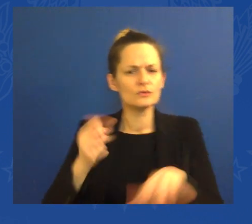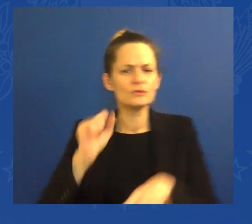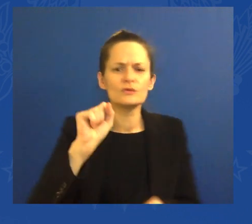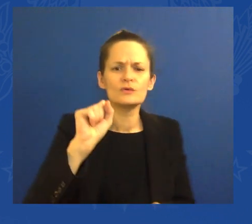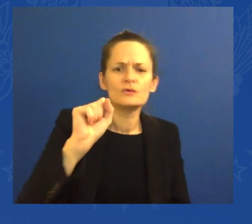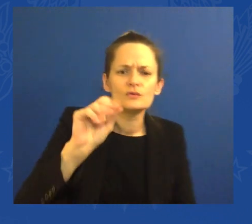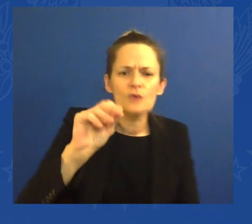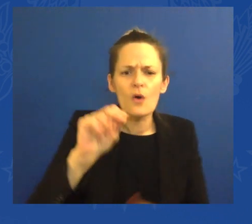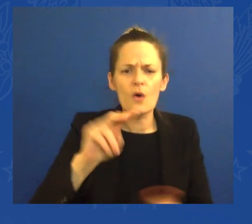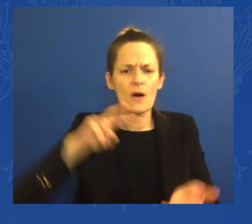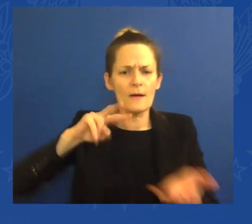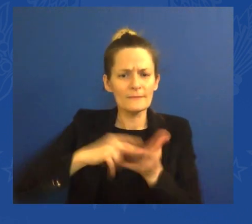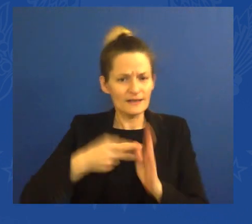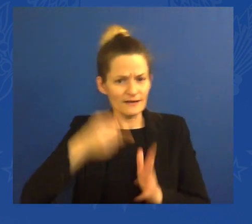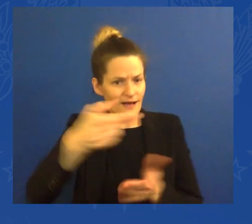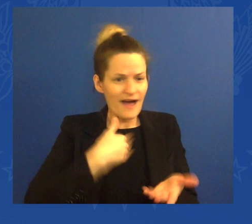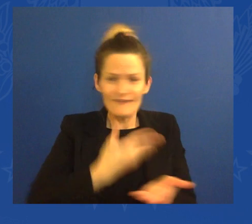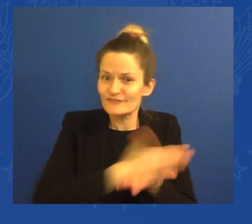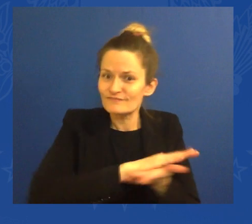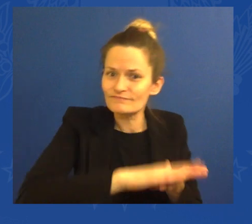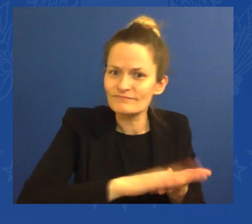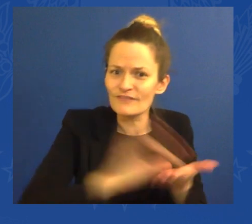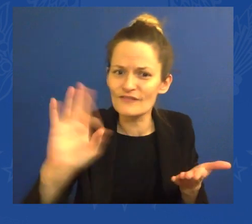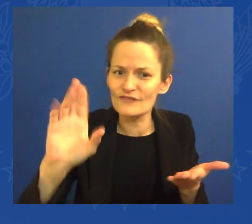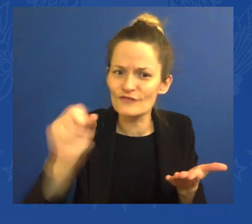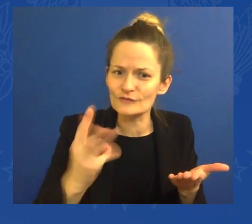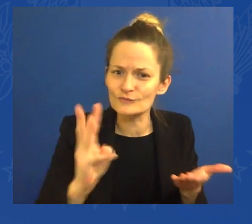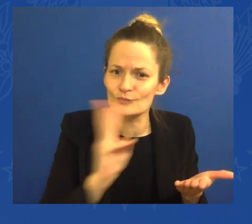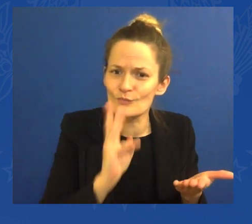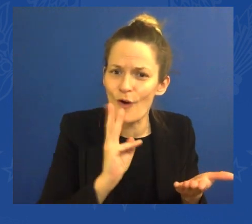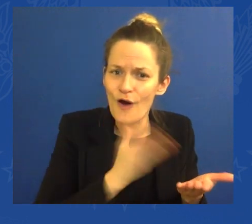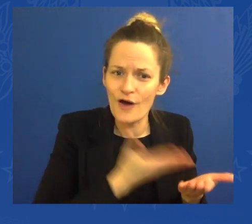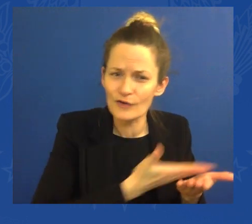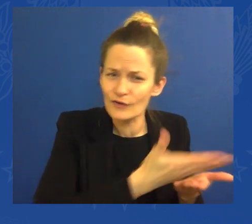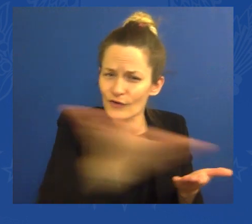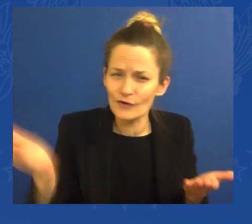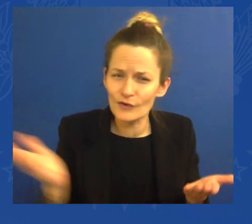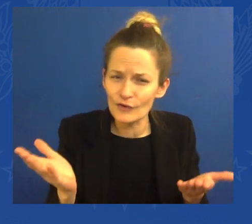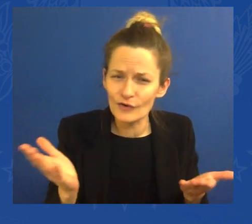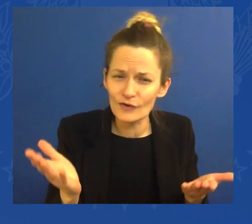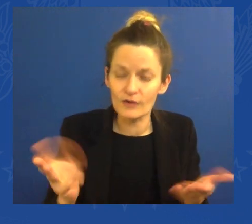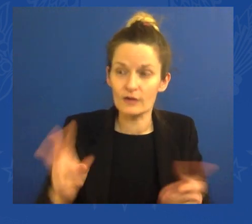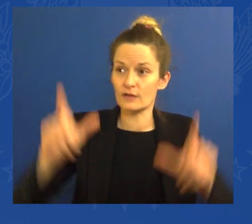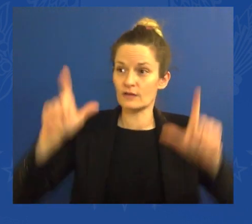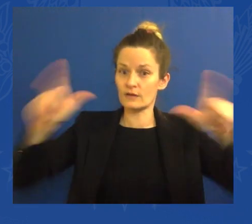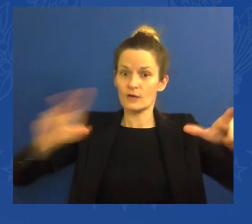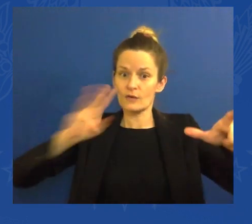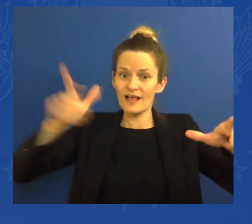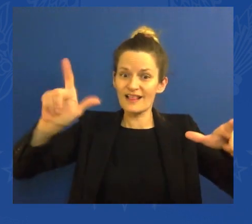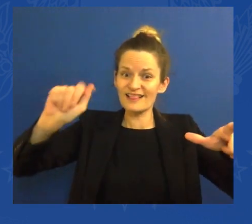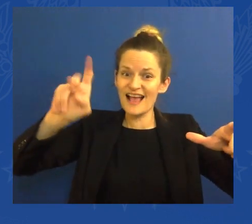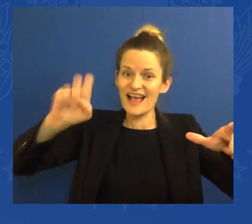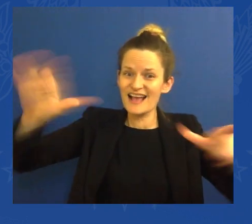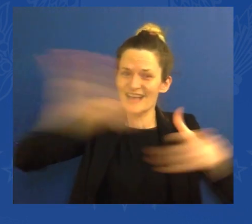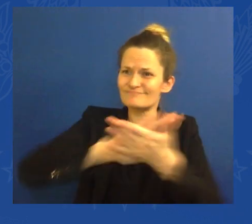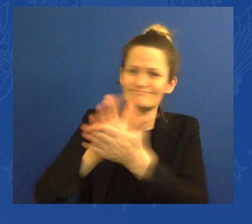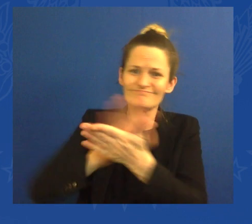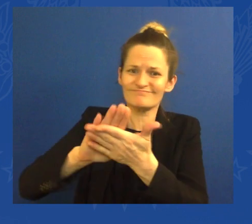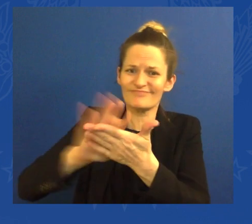But, folks, it's not only investment